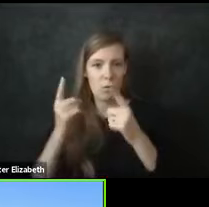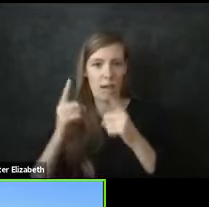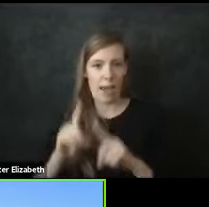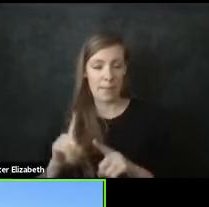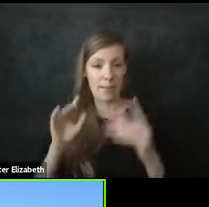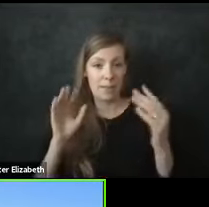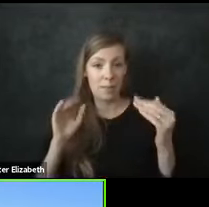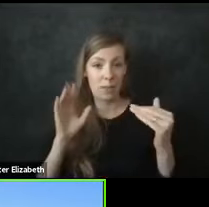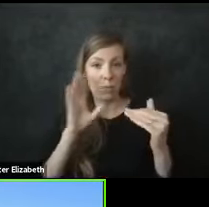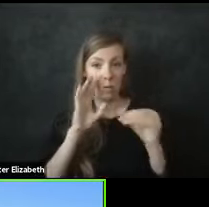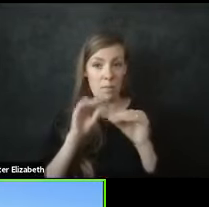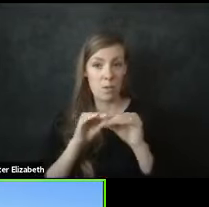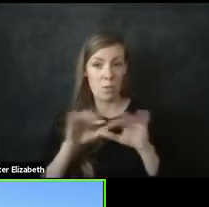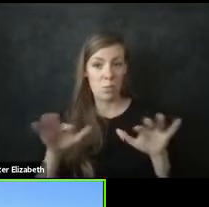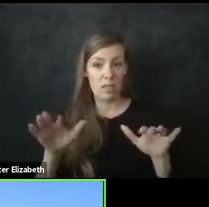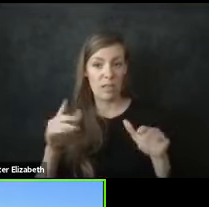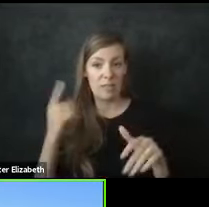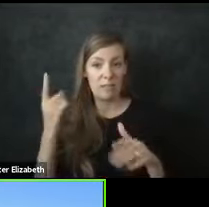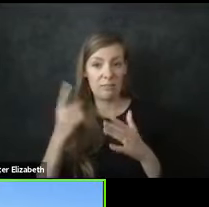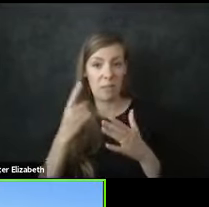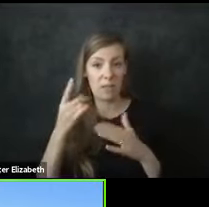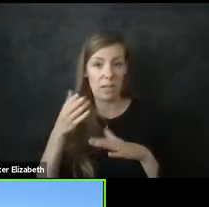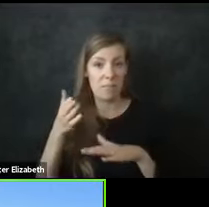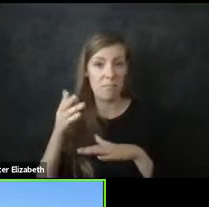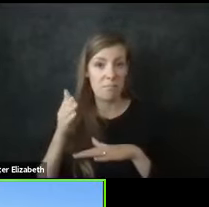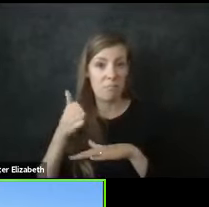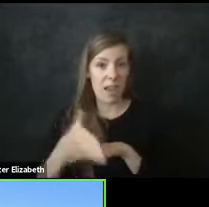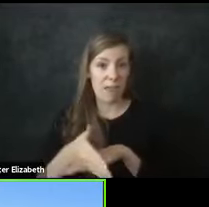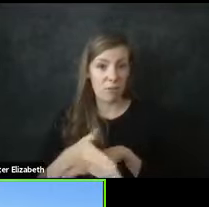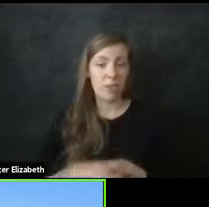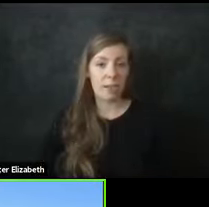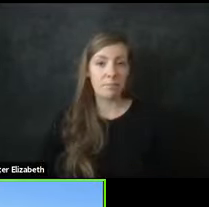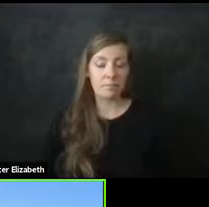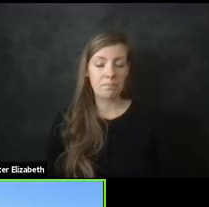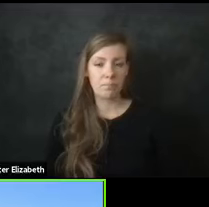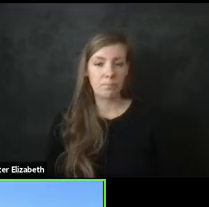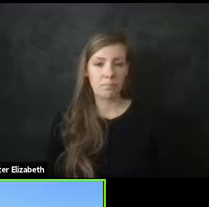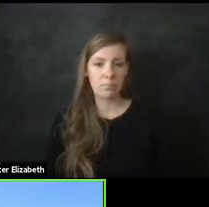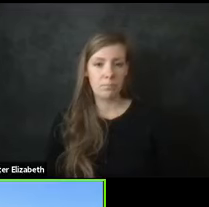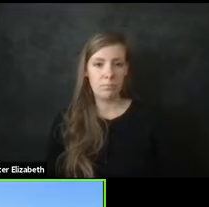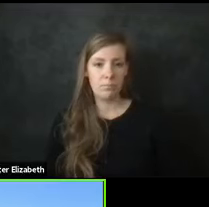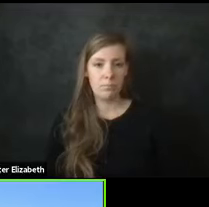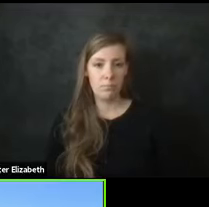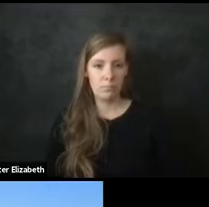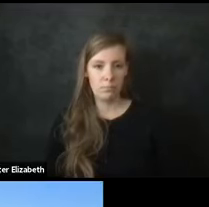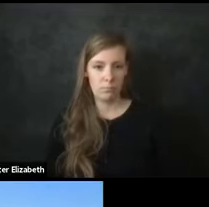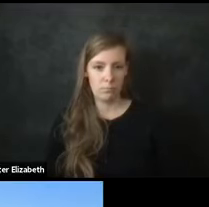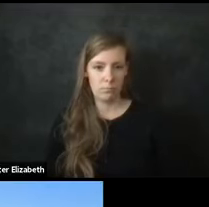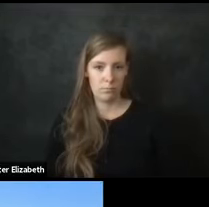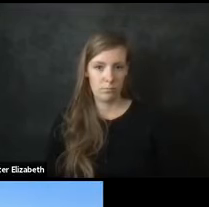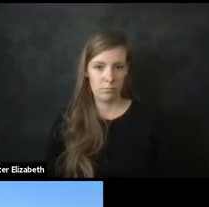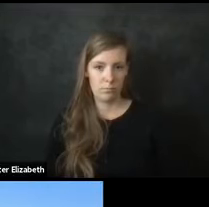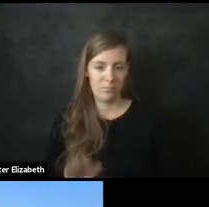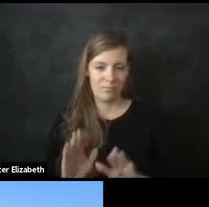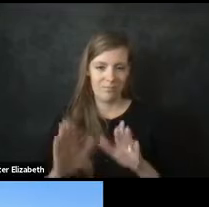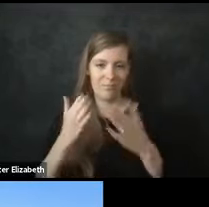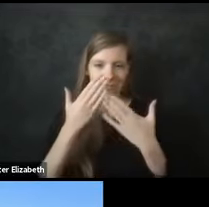released sometime after the two to five year old age group. Excellent. I appreciate that.